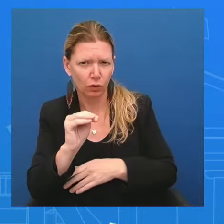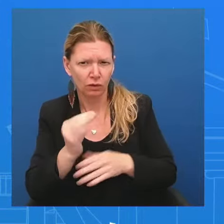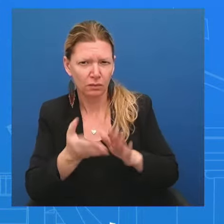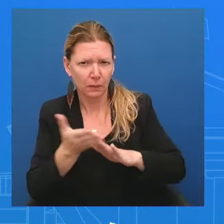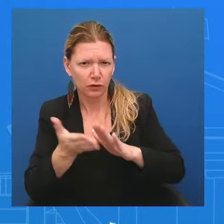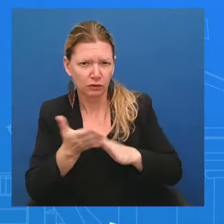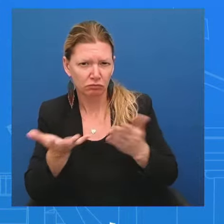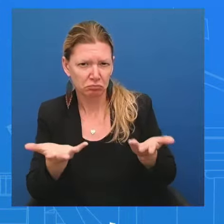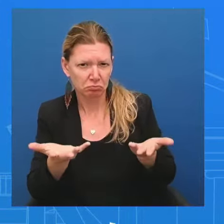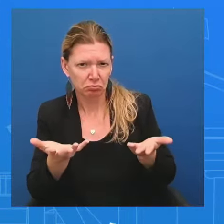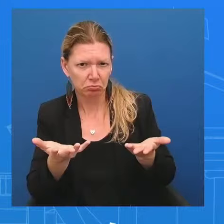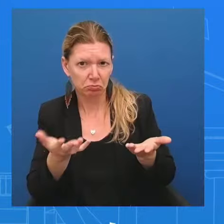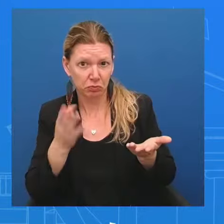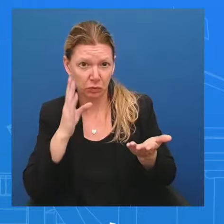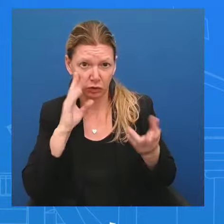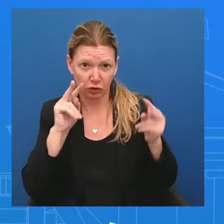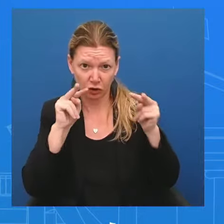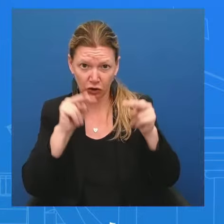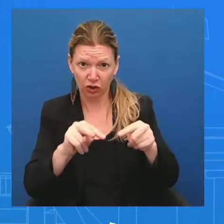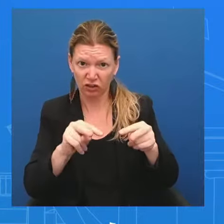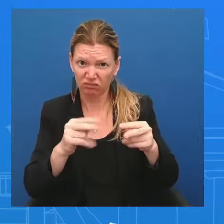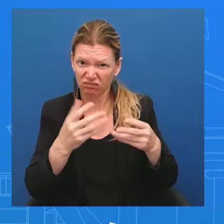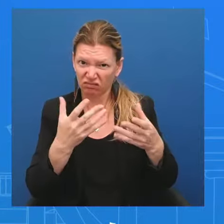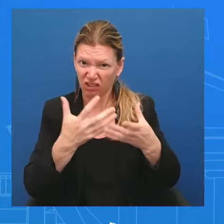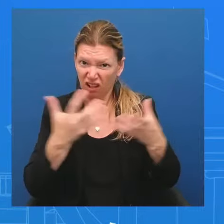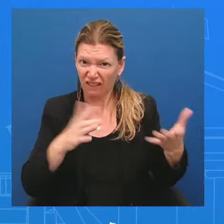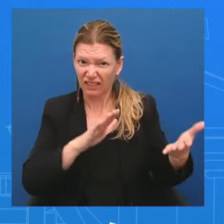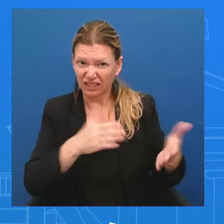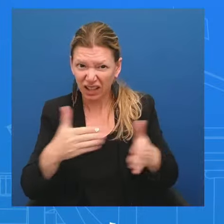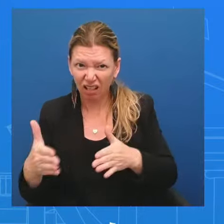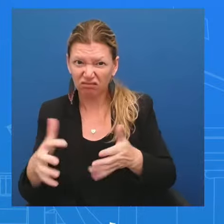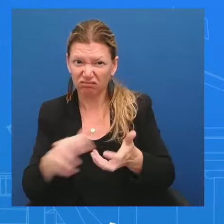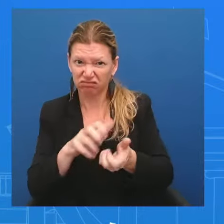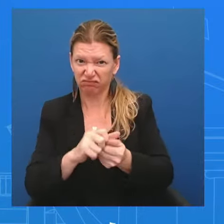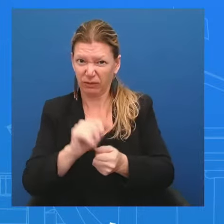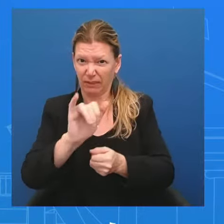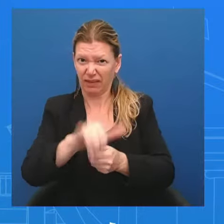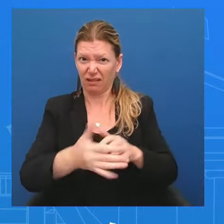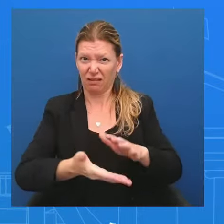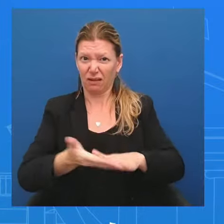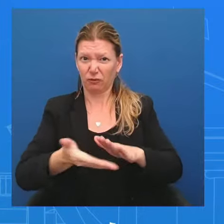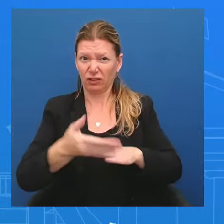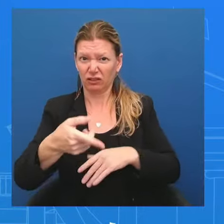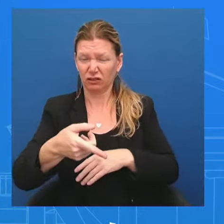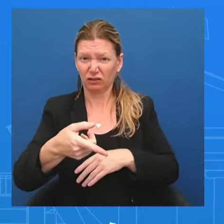So if what happened this weekend doesn't qualify as a lot of deaths and destruction,